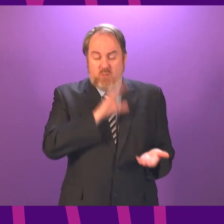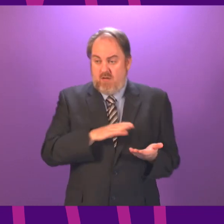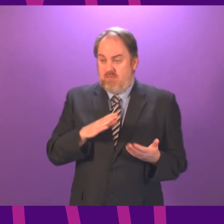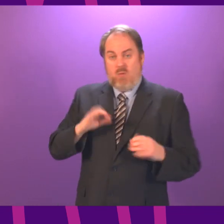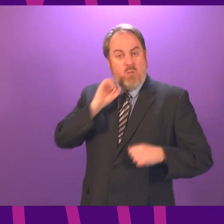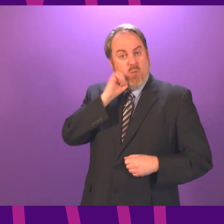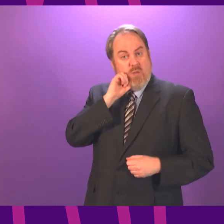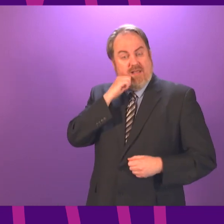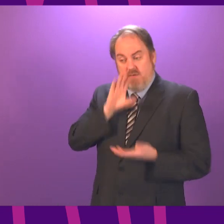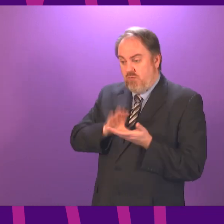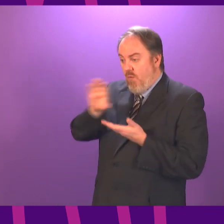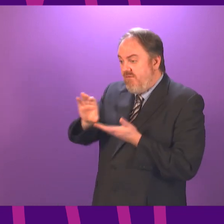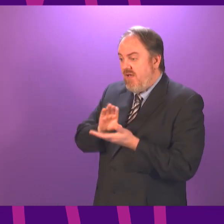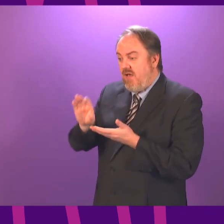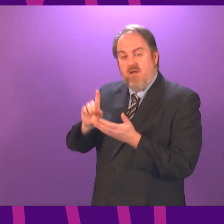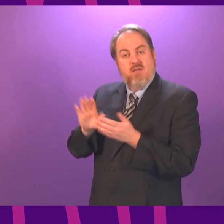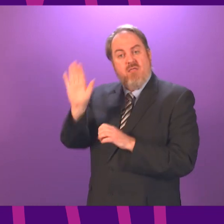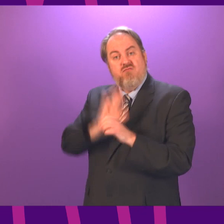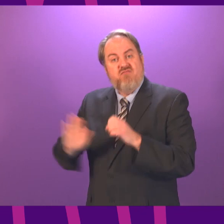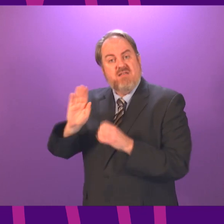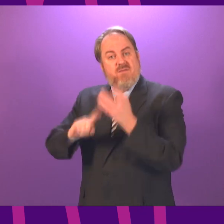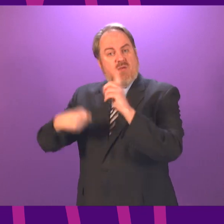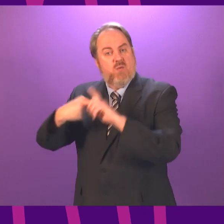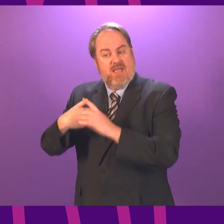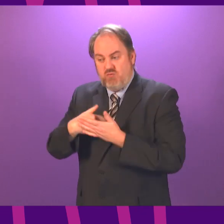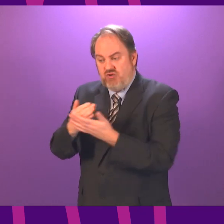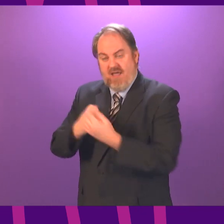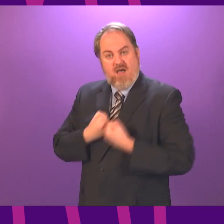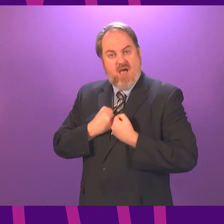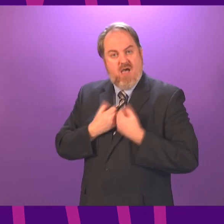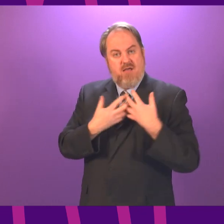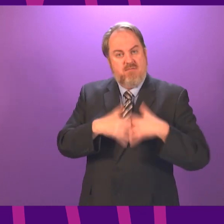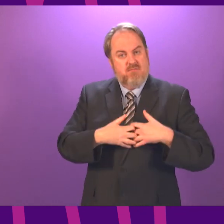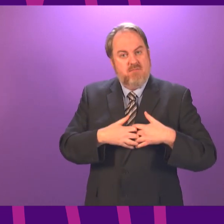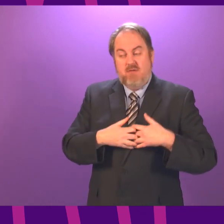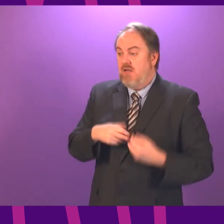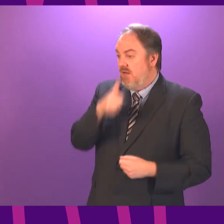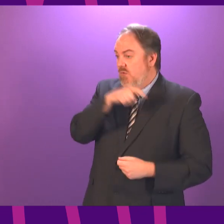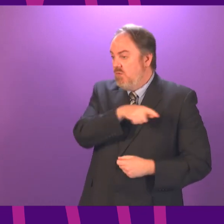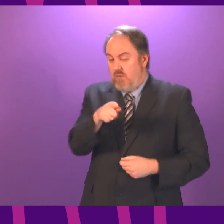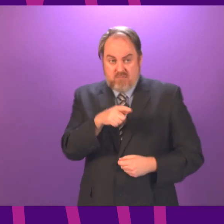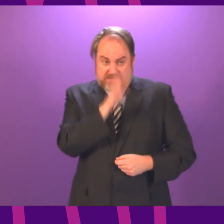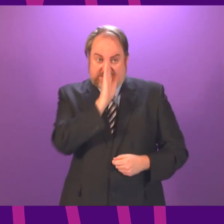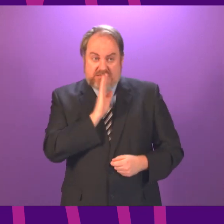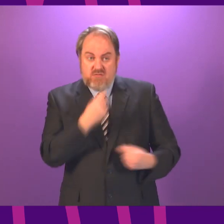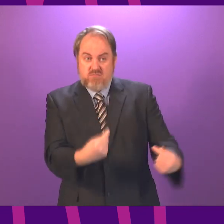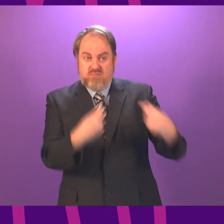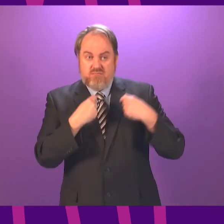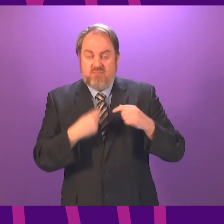We found two things. [Interruption.] I say to the Conservatives that these are serious